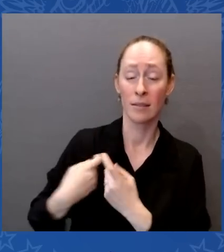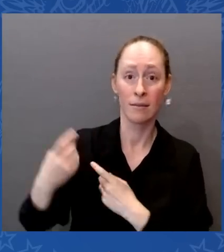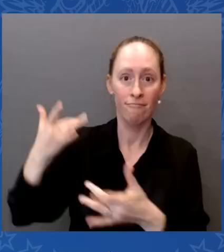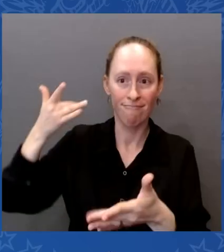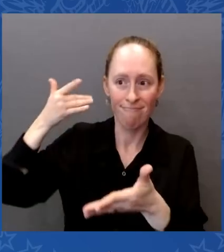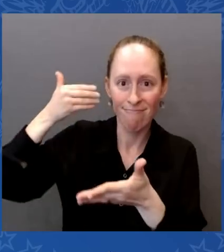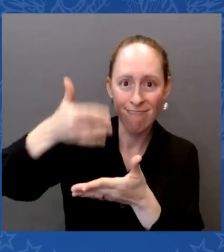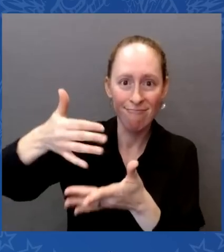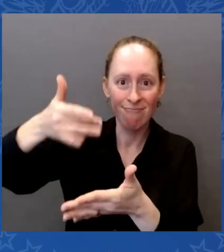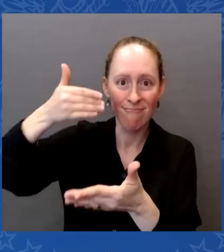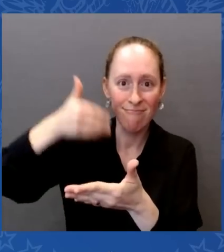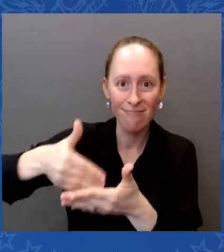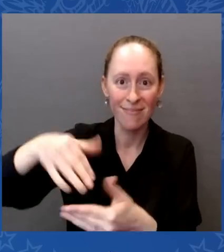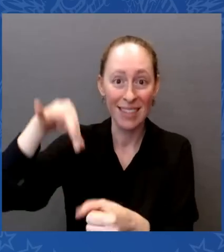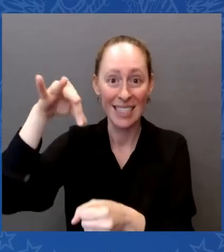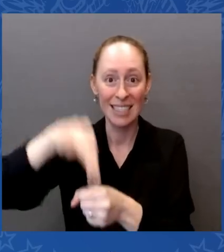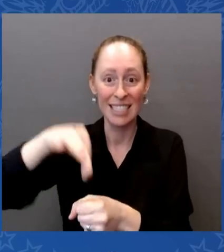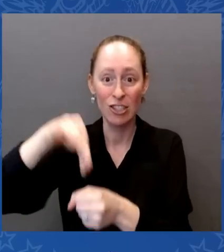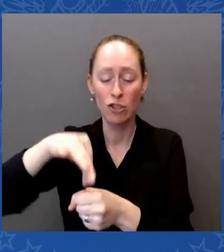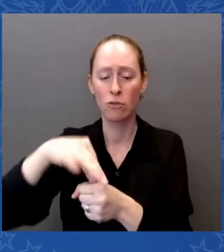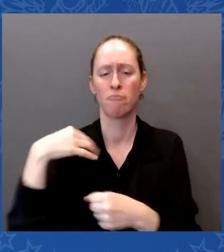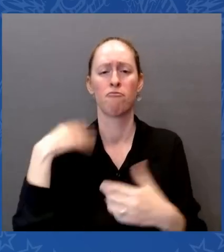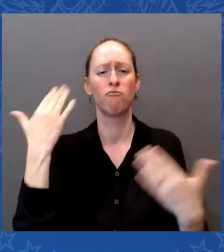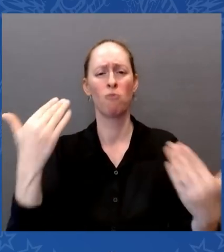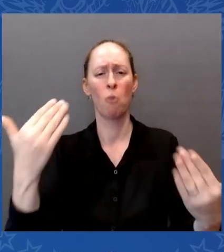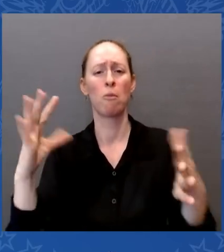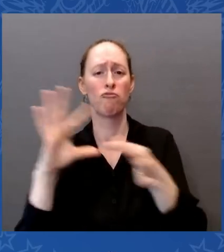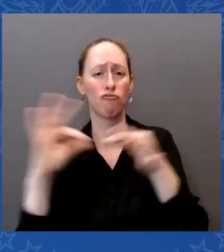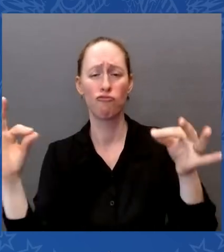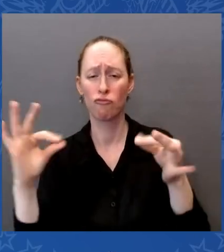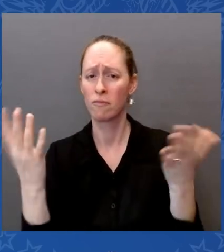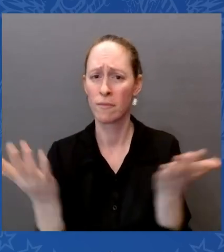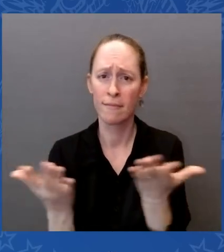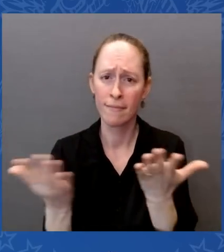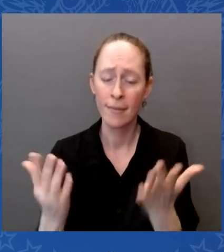And here's what I think: It's been back and forth with them ahead, us ahead, them ahead. Back and forth.